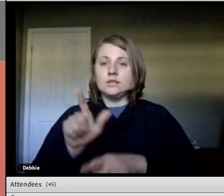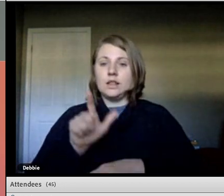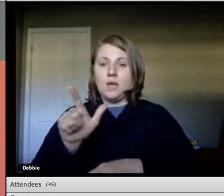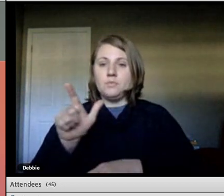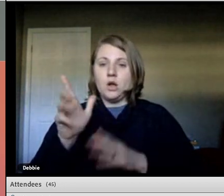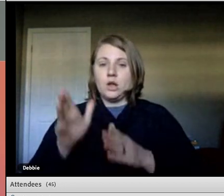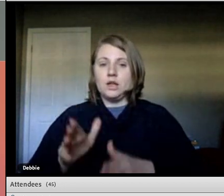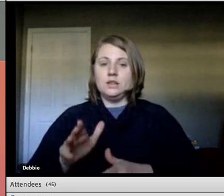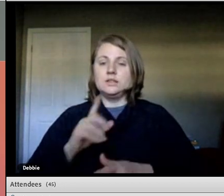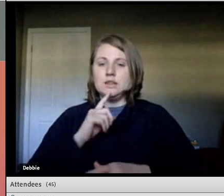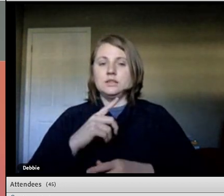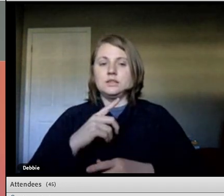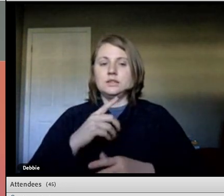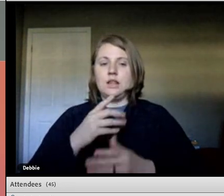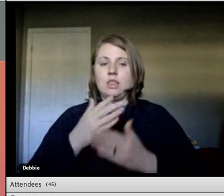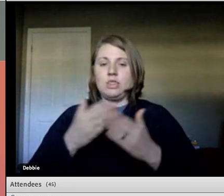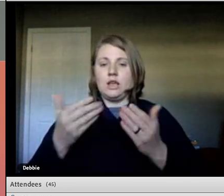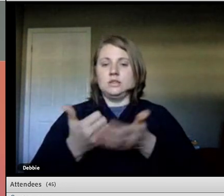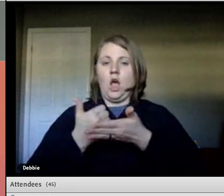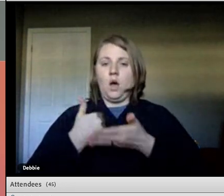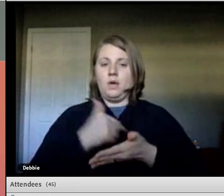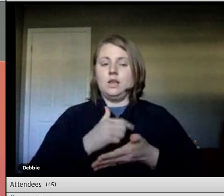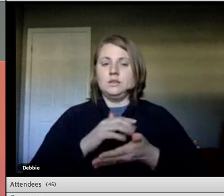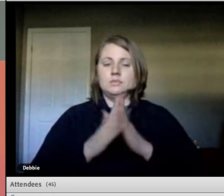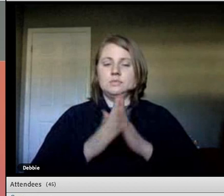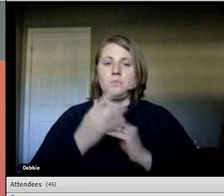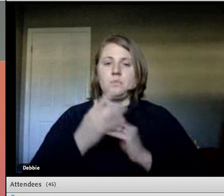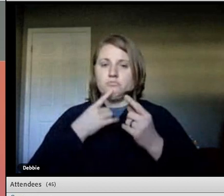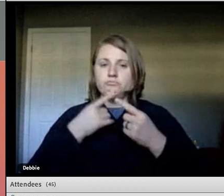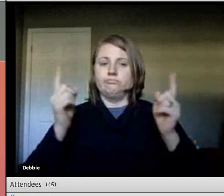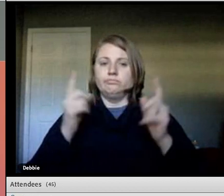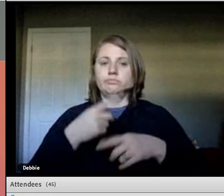Robbie is saying, "Android-x80" -- I can't speak.